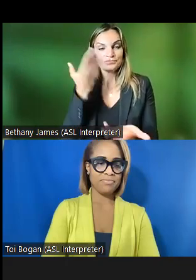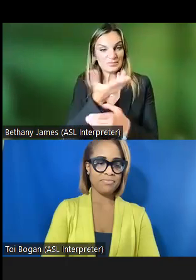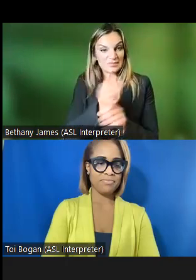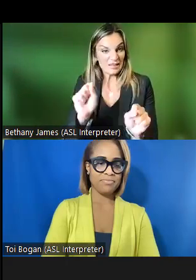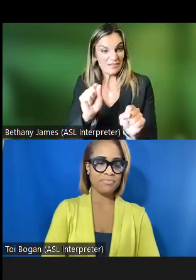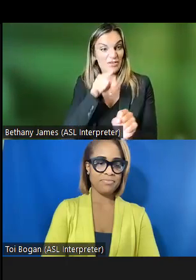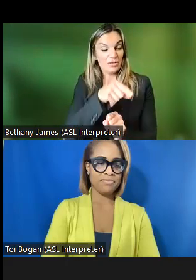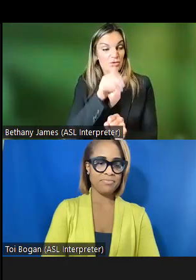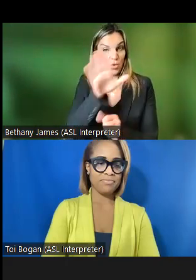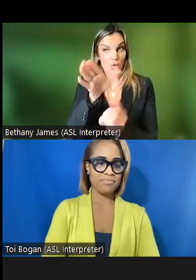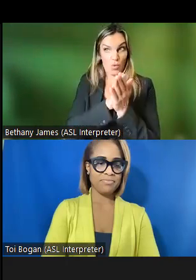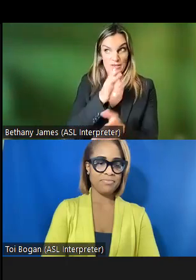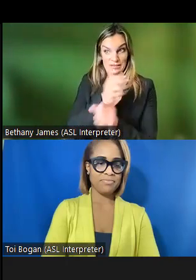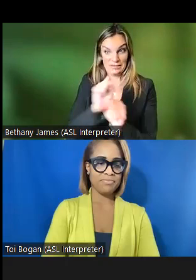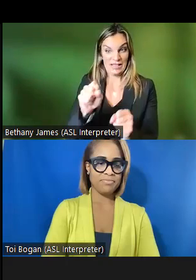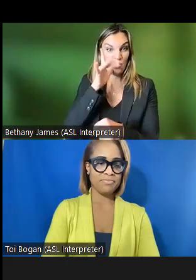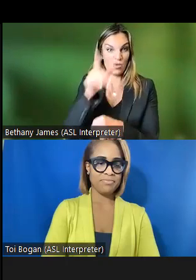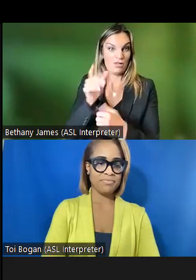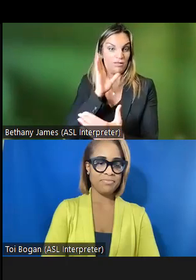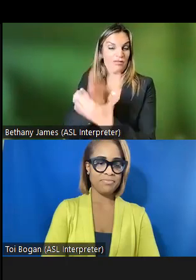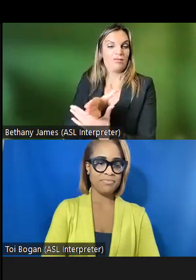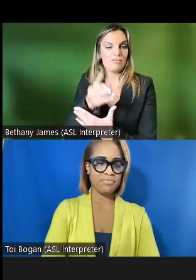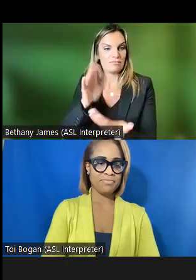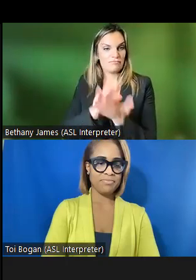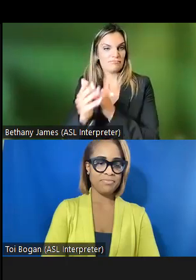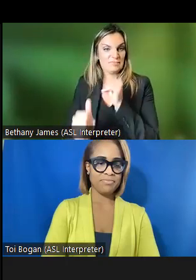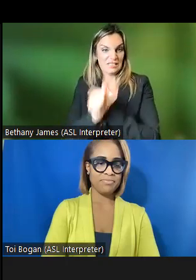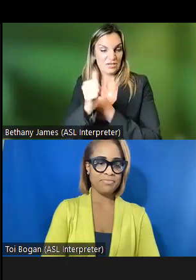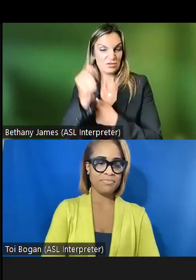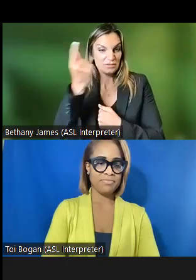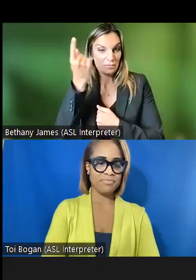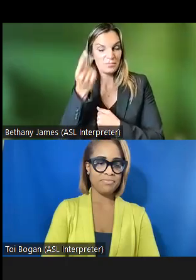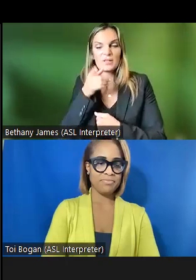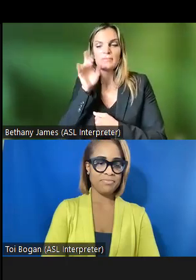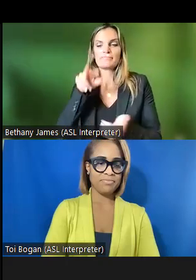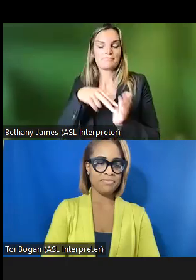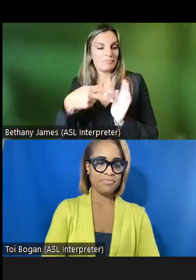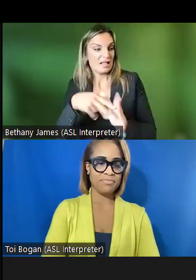So if what you're asking for may result in, you know, harms to yourself or others, then